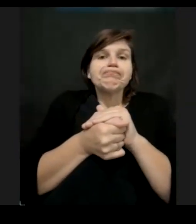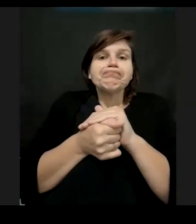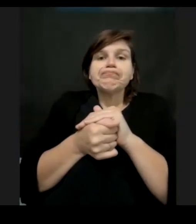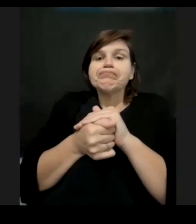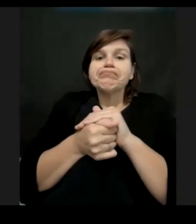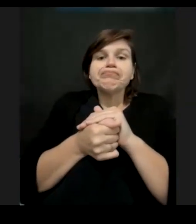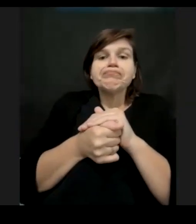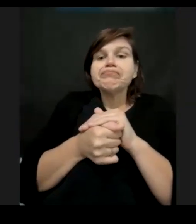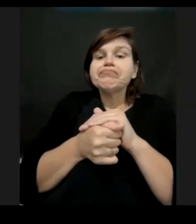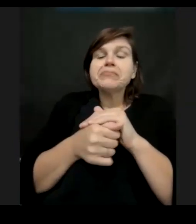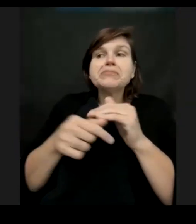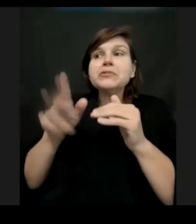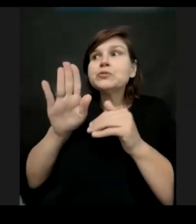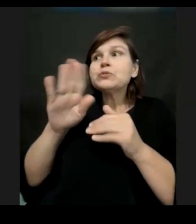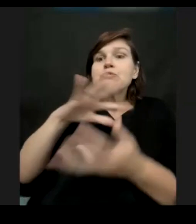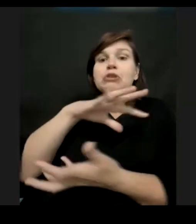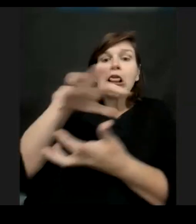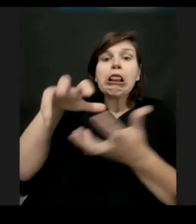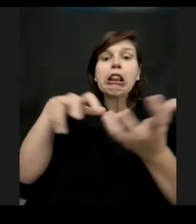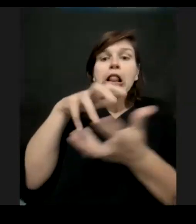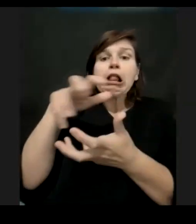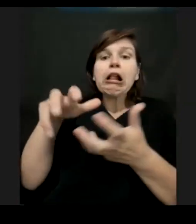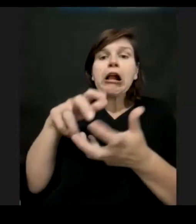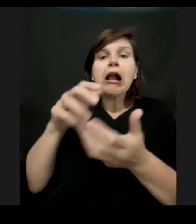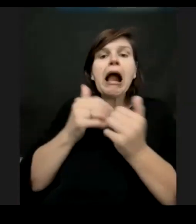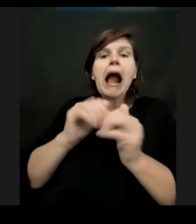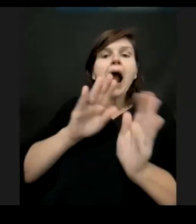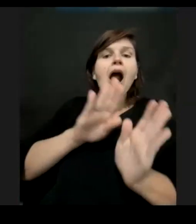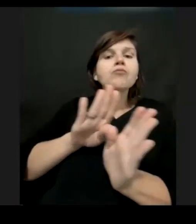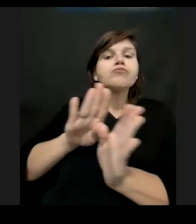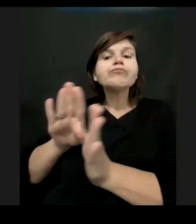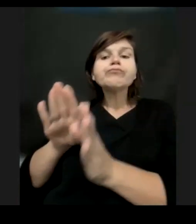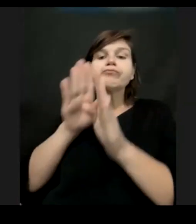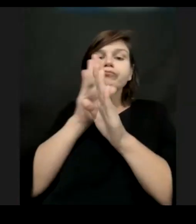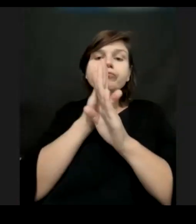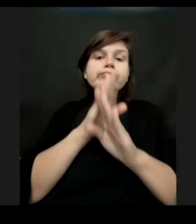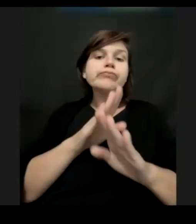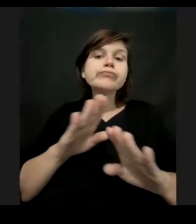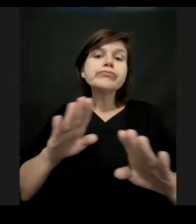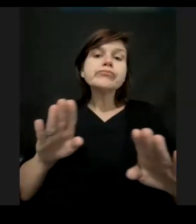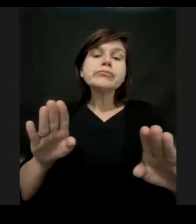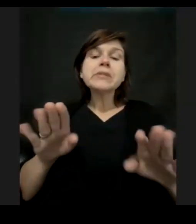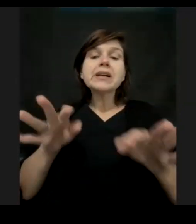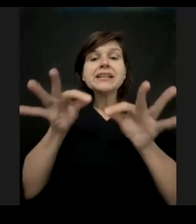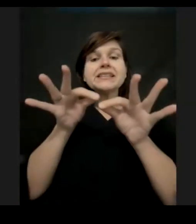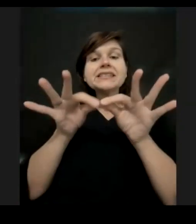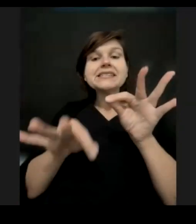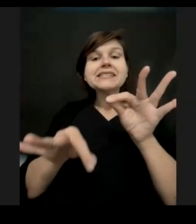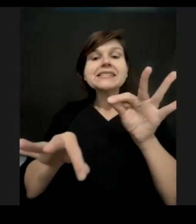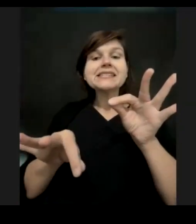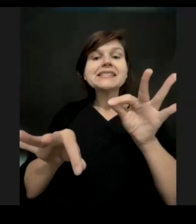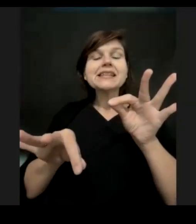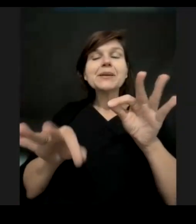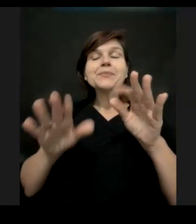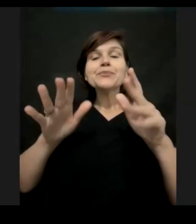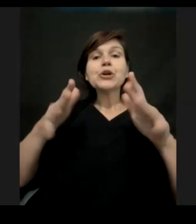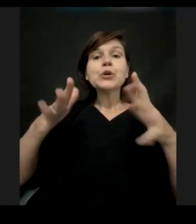and the clutter from outside There's a simple cure to calm your mind